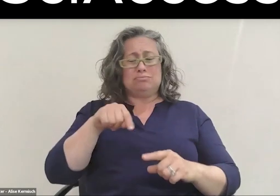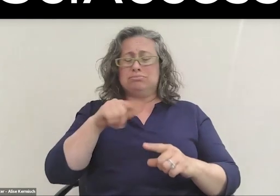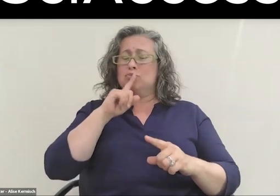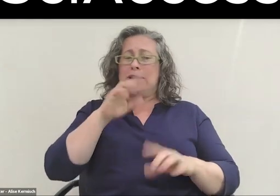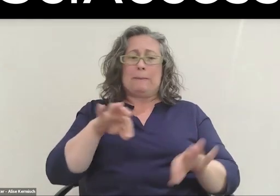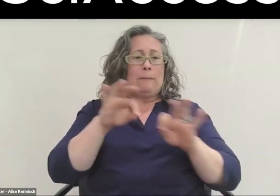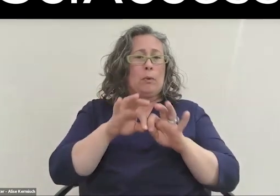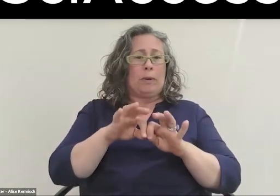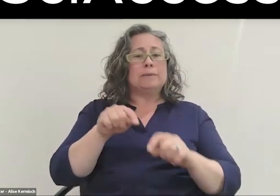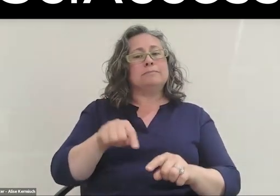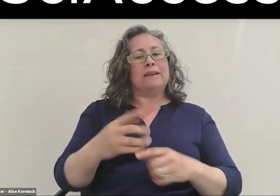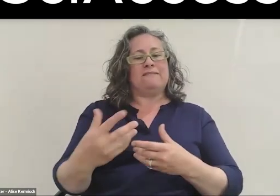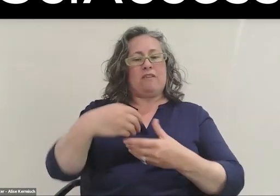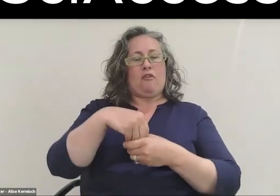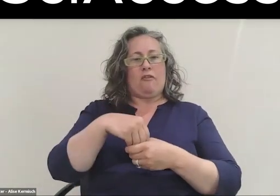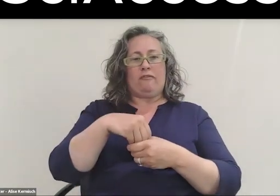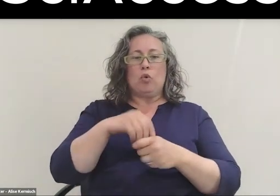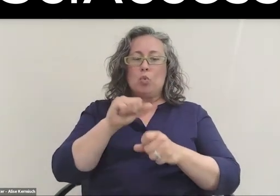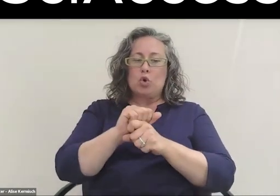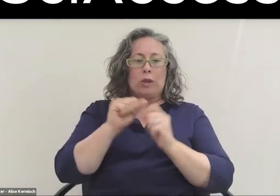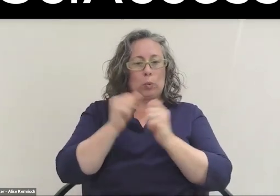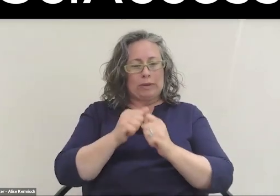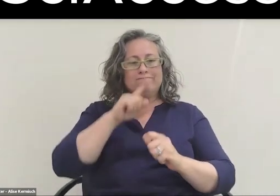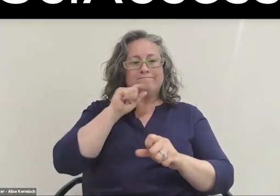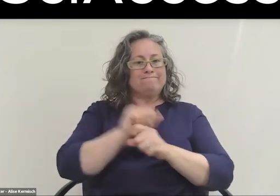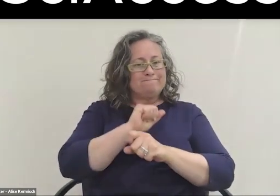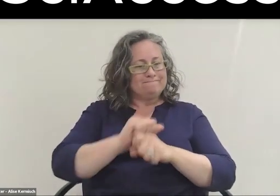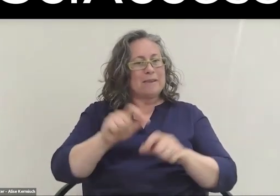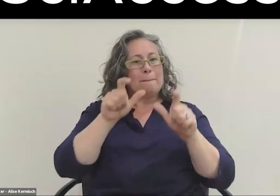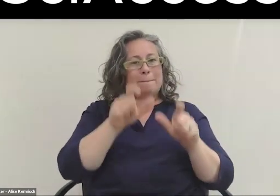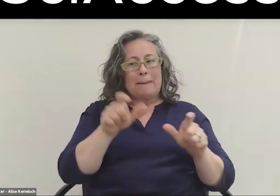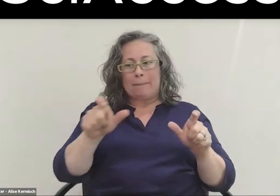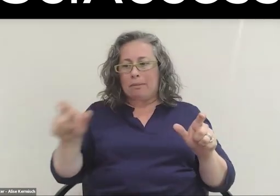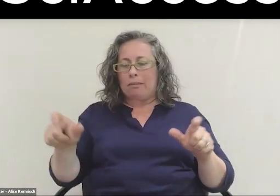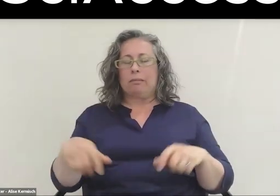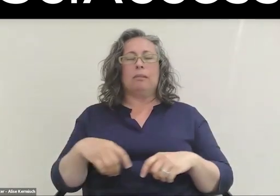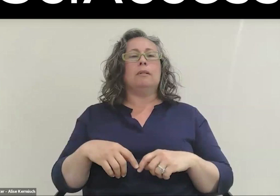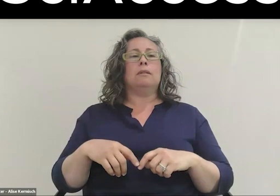because it involves working with real people who could benefit